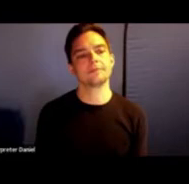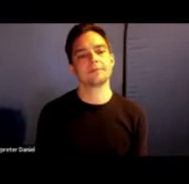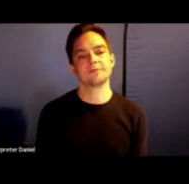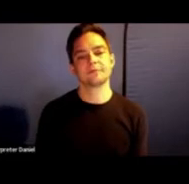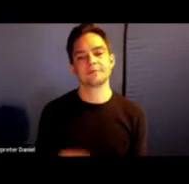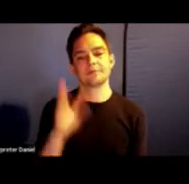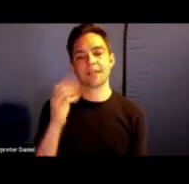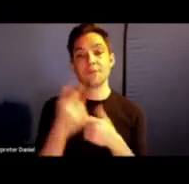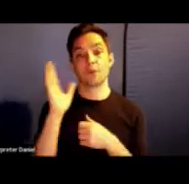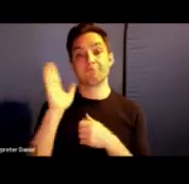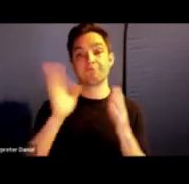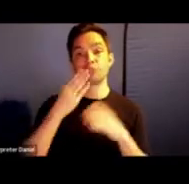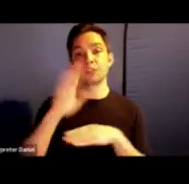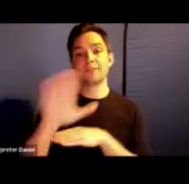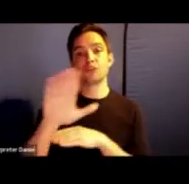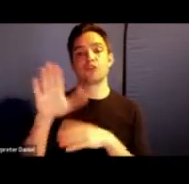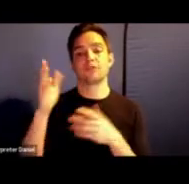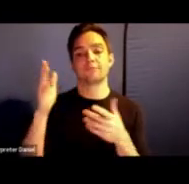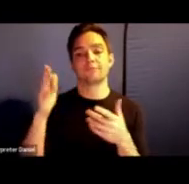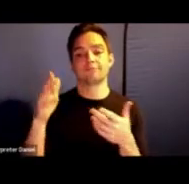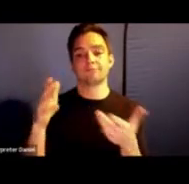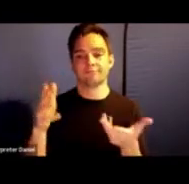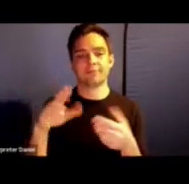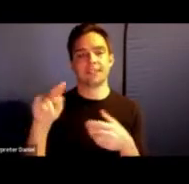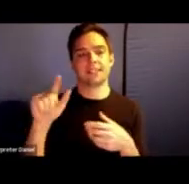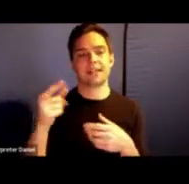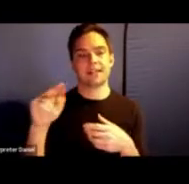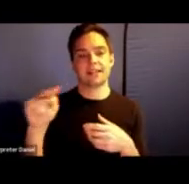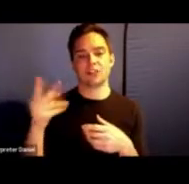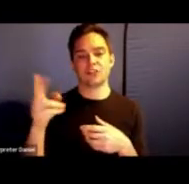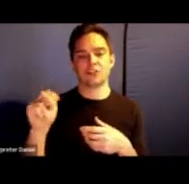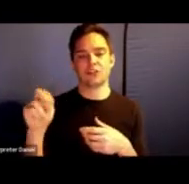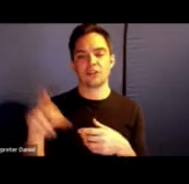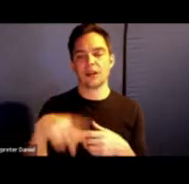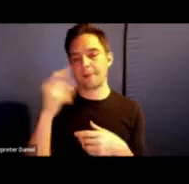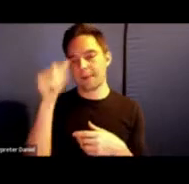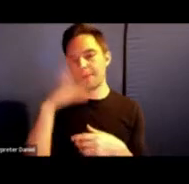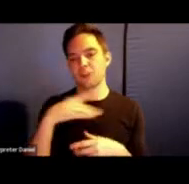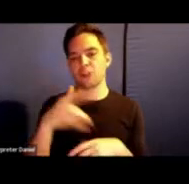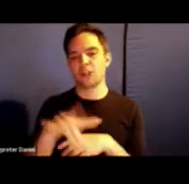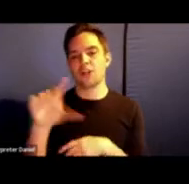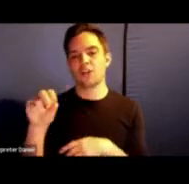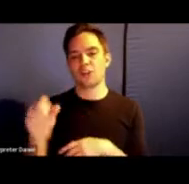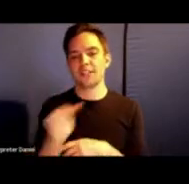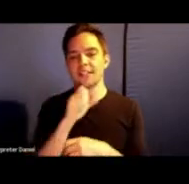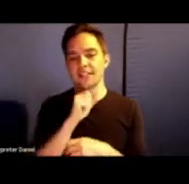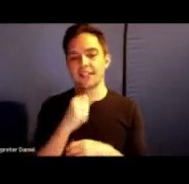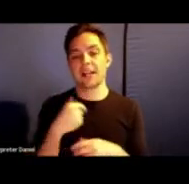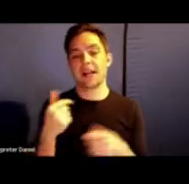Nathan Turner: Hi, everybody, good afternoon. My name is Nathan Turner, black man in my early 30s. I have short black